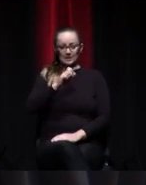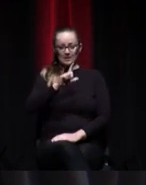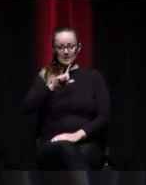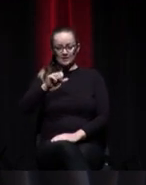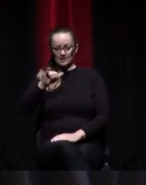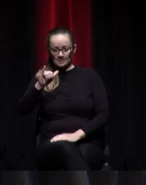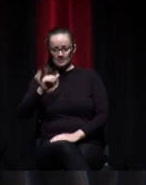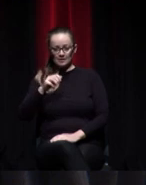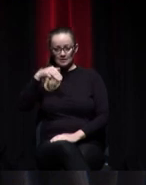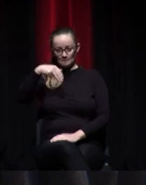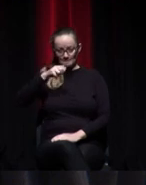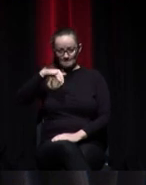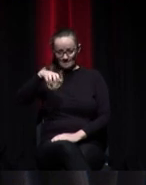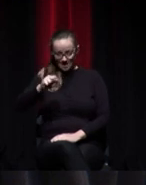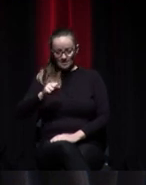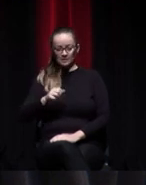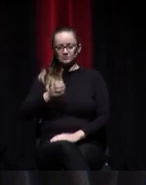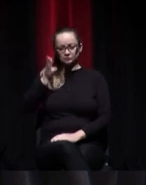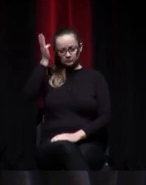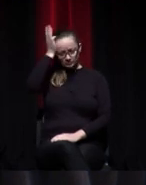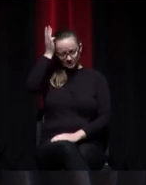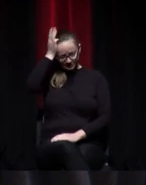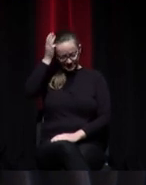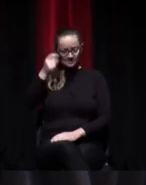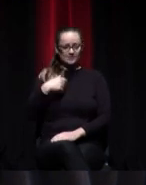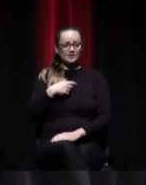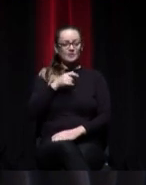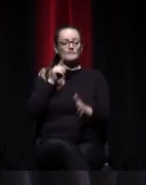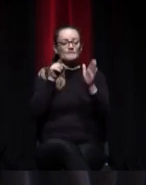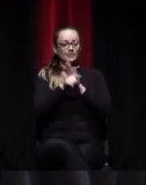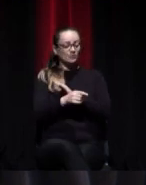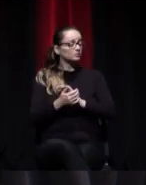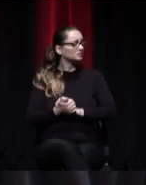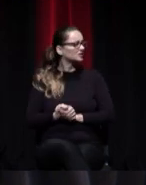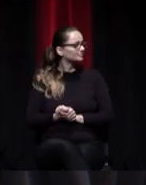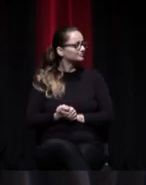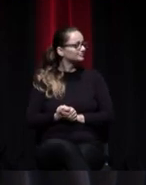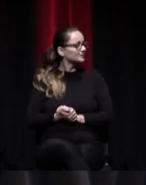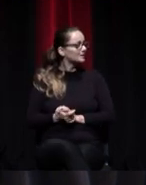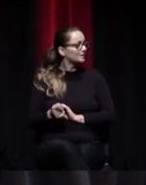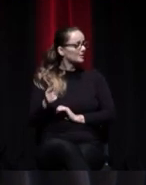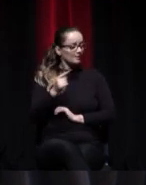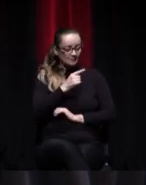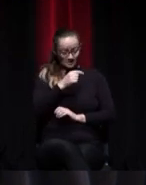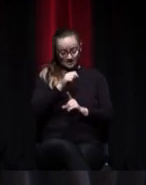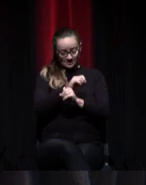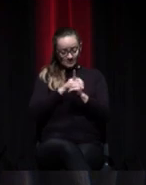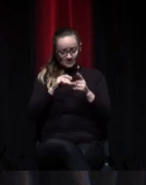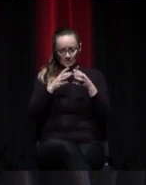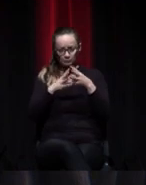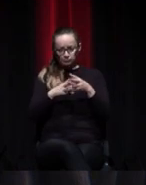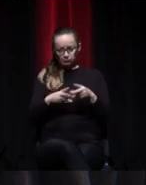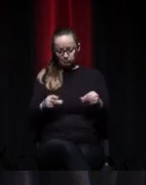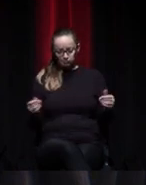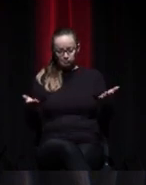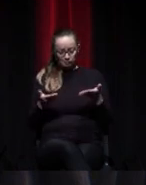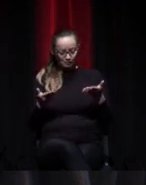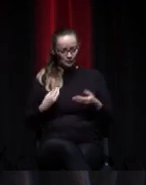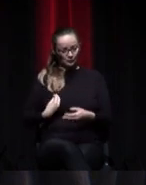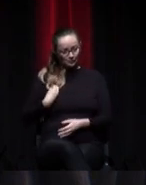is asking you, Eugênio, I'll start by you. "In a liquid society like the one we live in, also thrusted by social medias,